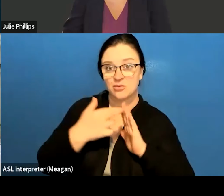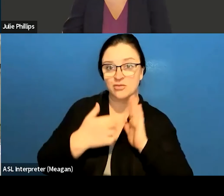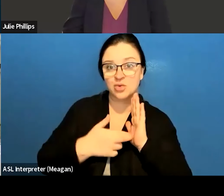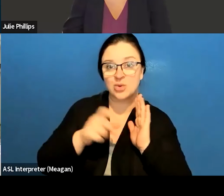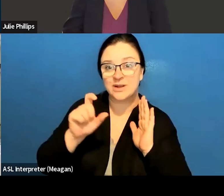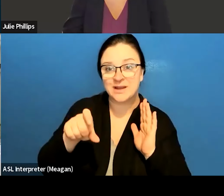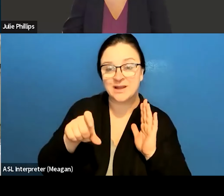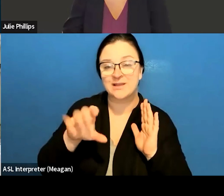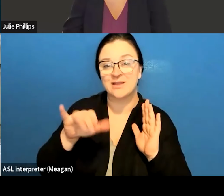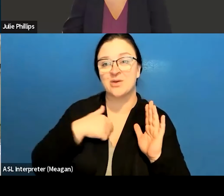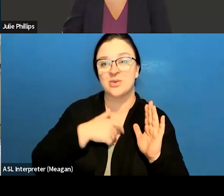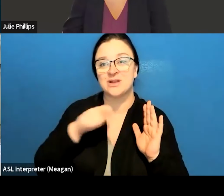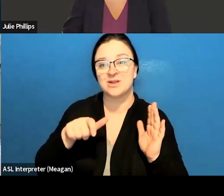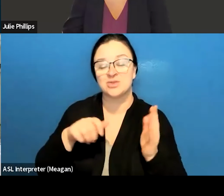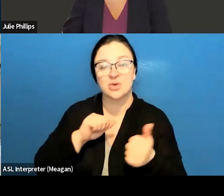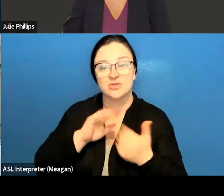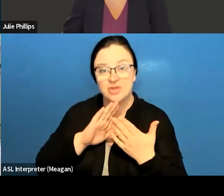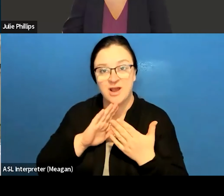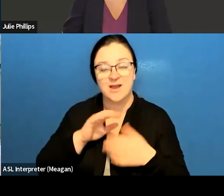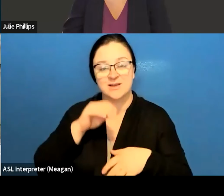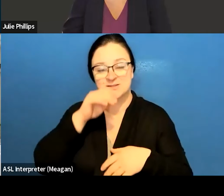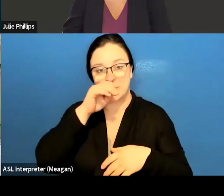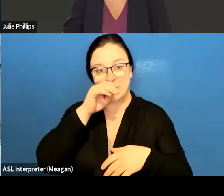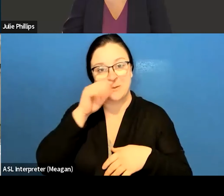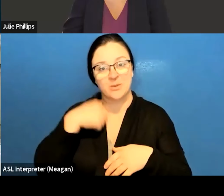that we need to address, then we can look at that.